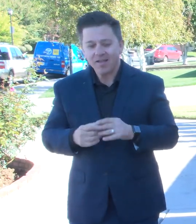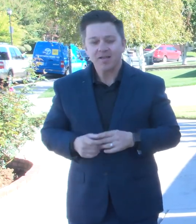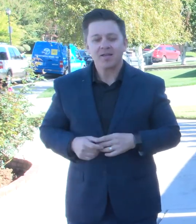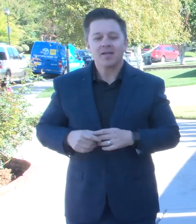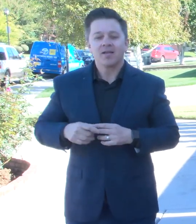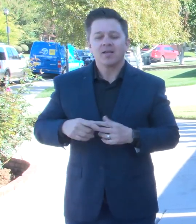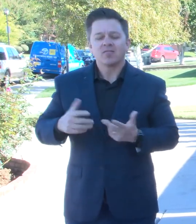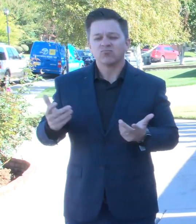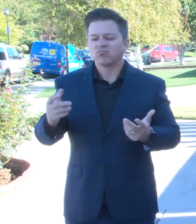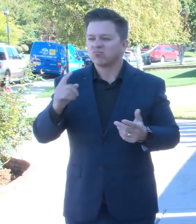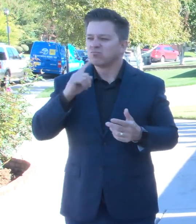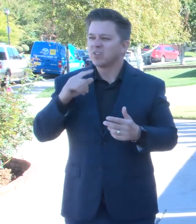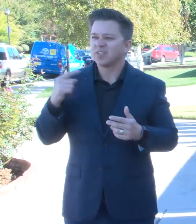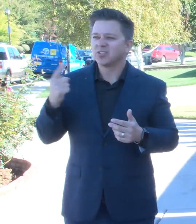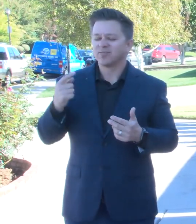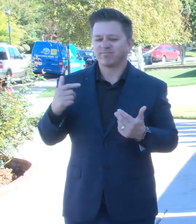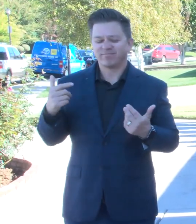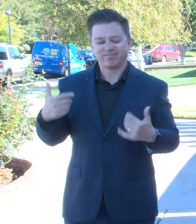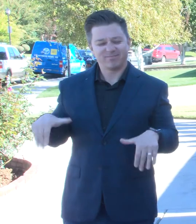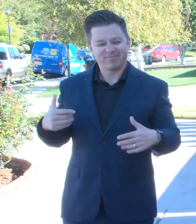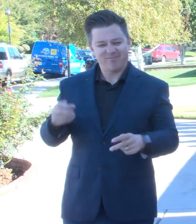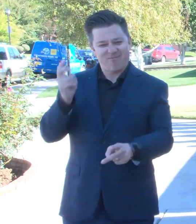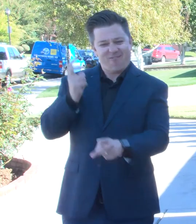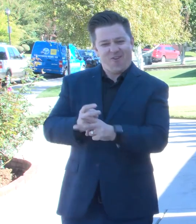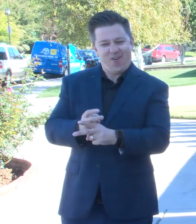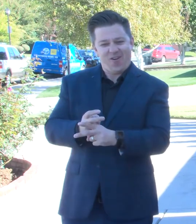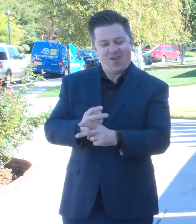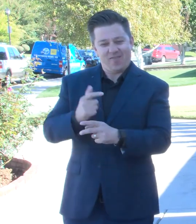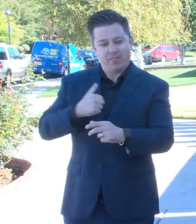just i don't know difficult it is for me to to come to terms with